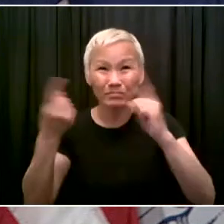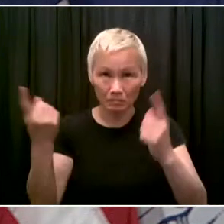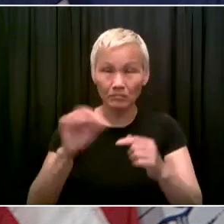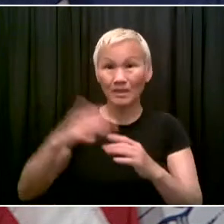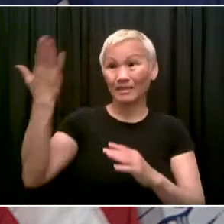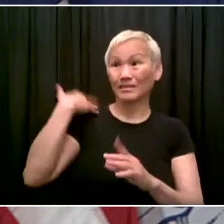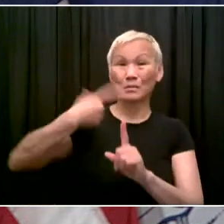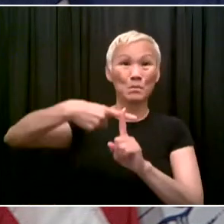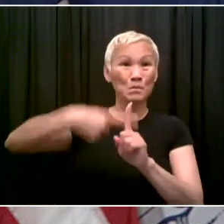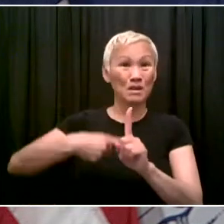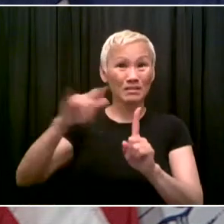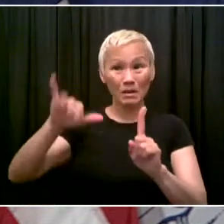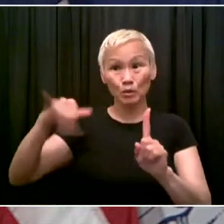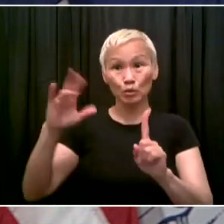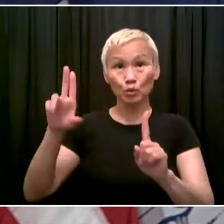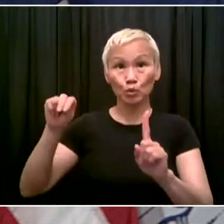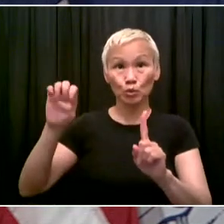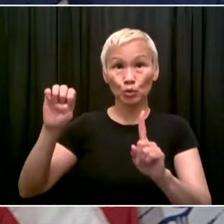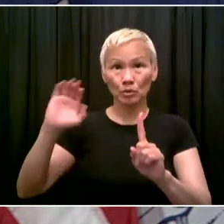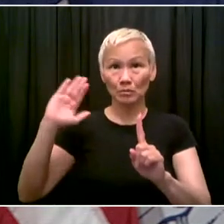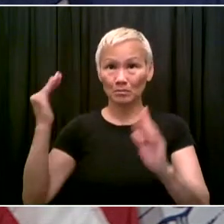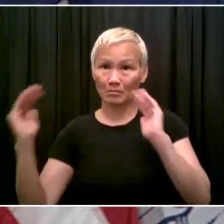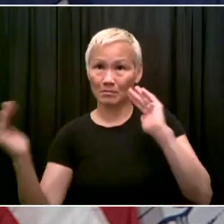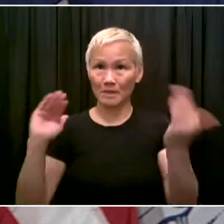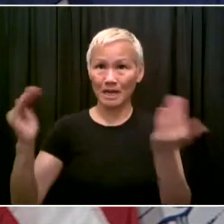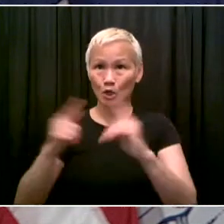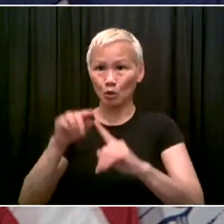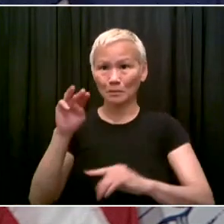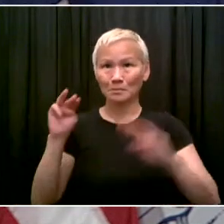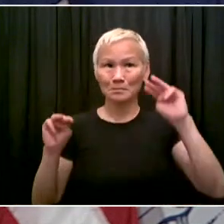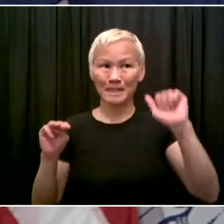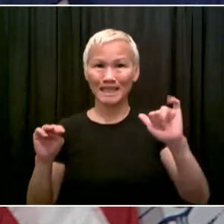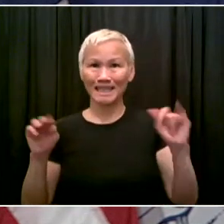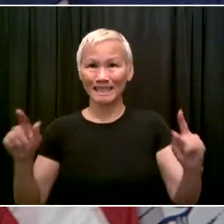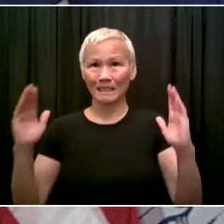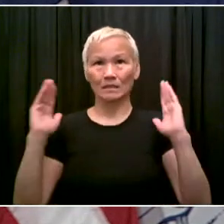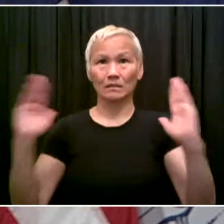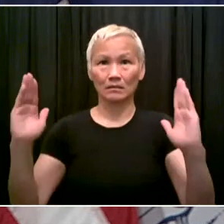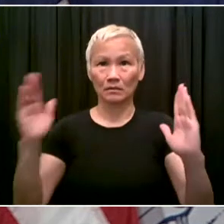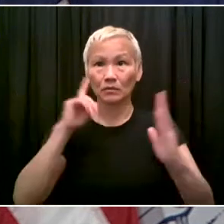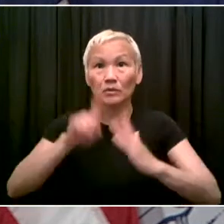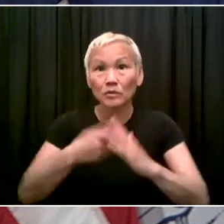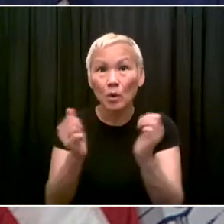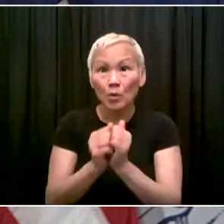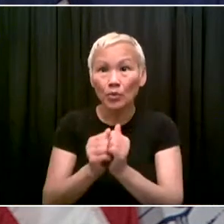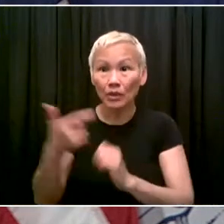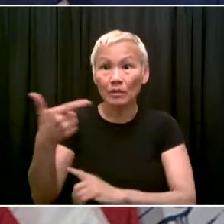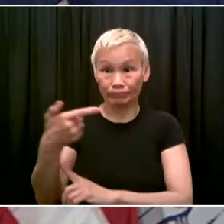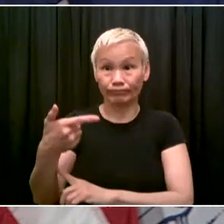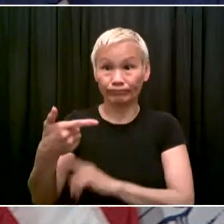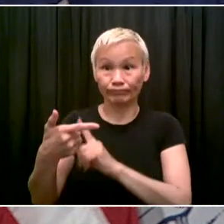PROGRESS AND THEN YOU LOOK AT THE CRIME. FOR JUNE, WE STARTED TO REVERSE THE NTRED WE HAVE